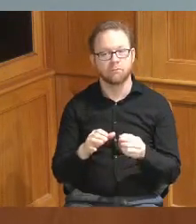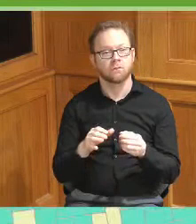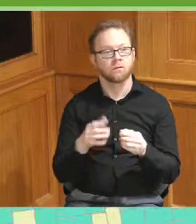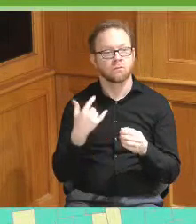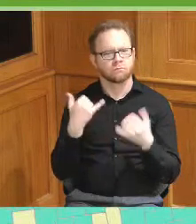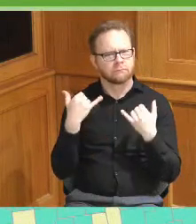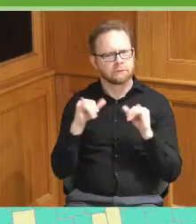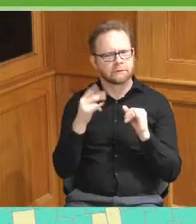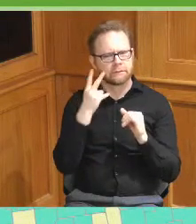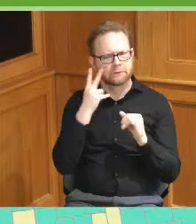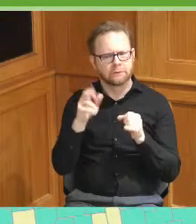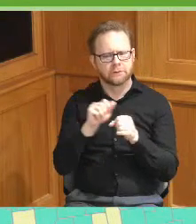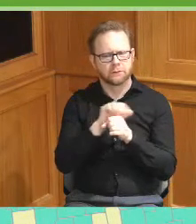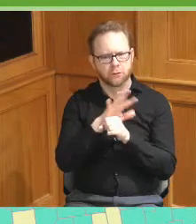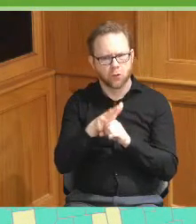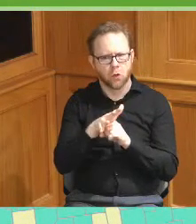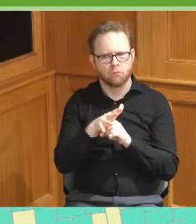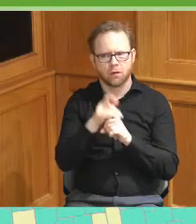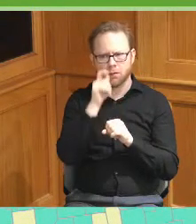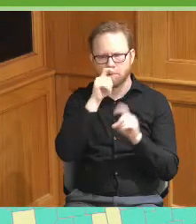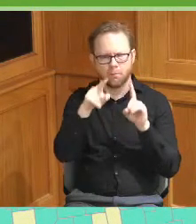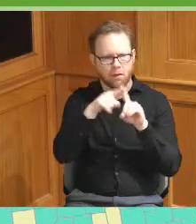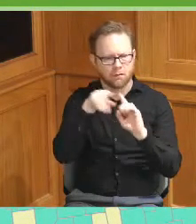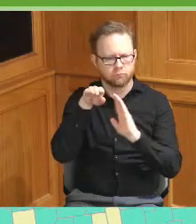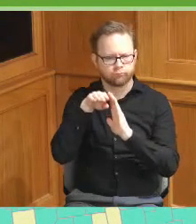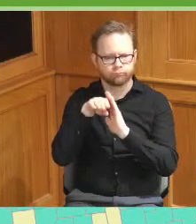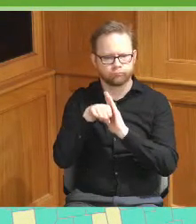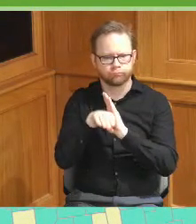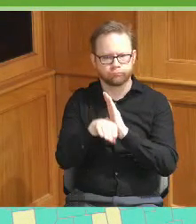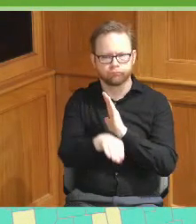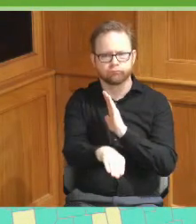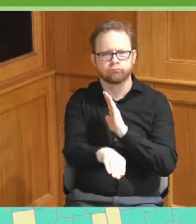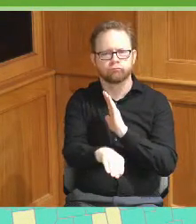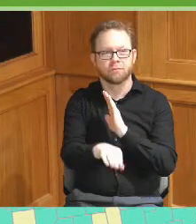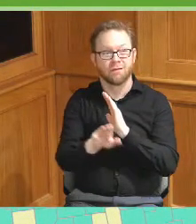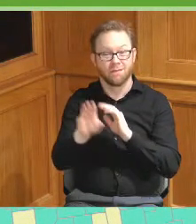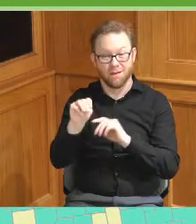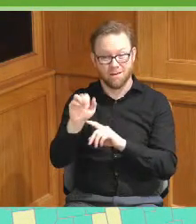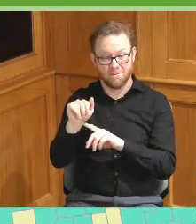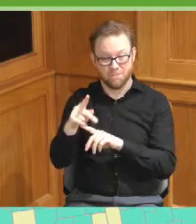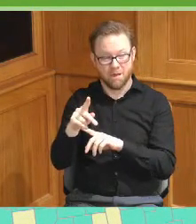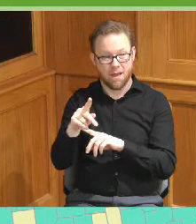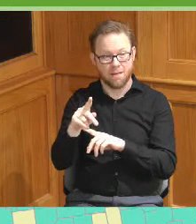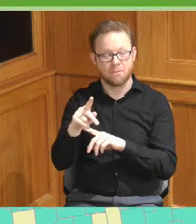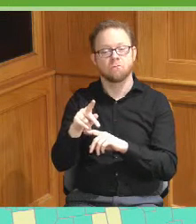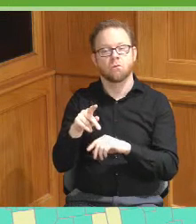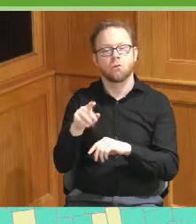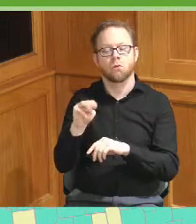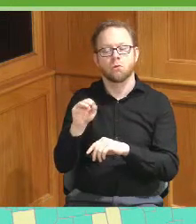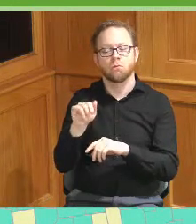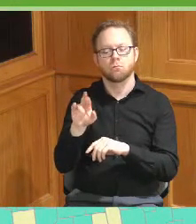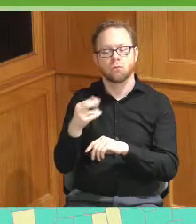see Covid cases in our community on the decline the map for March 24th as you can see is about